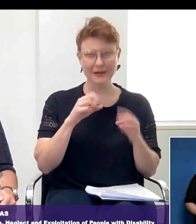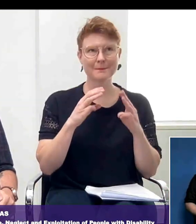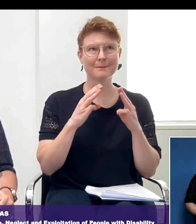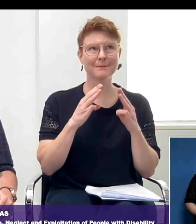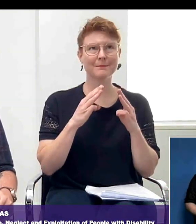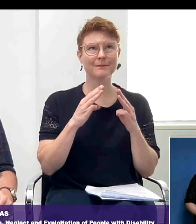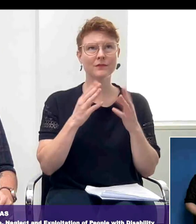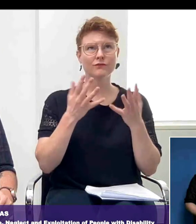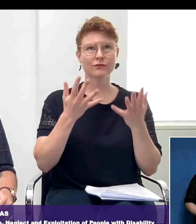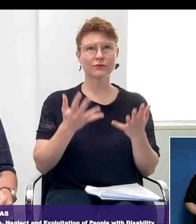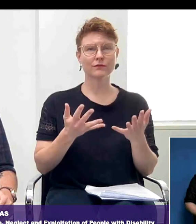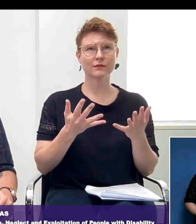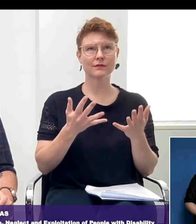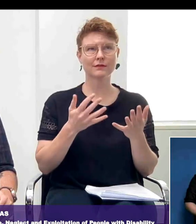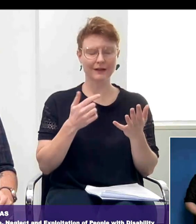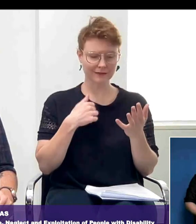Mija speaking. Yes.